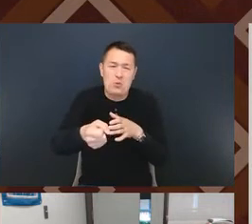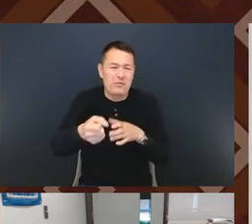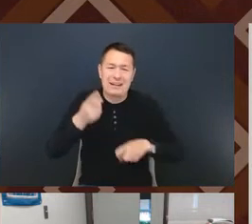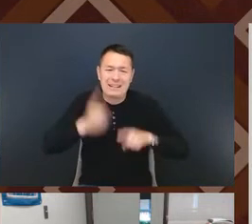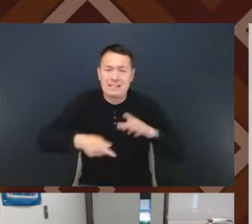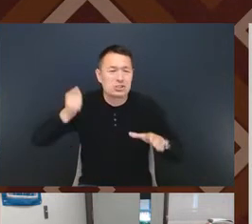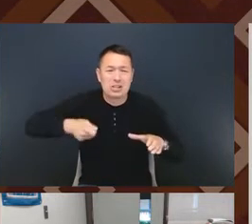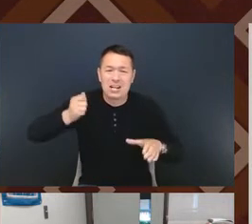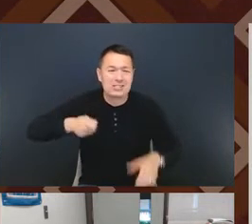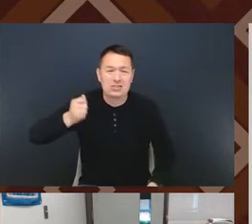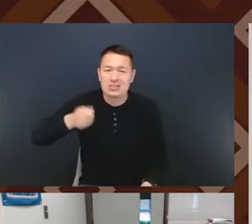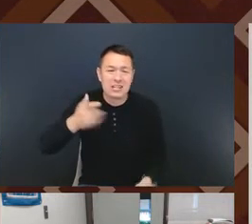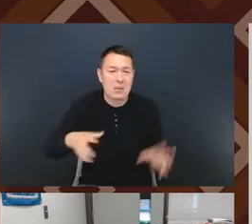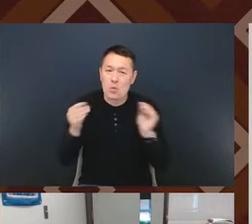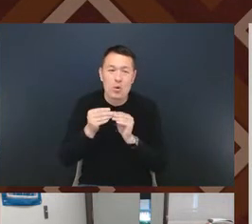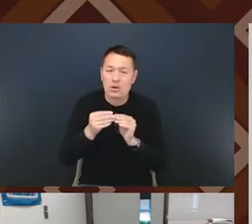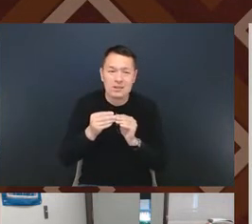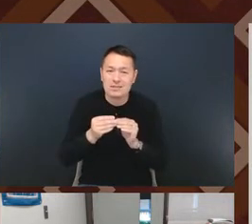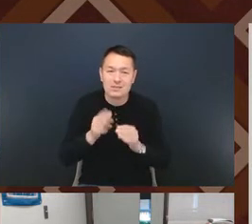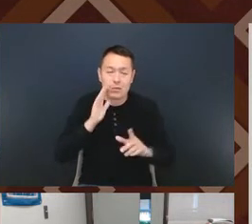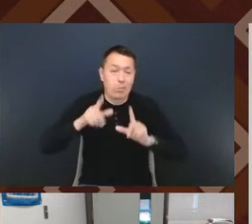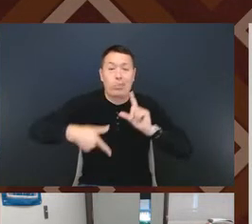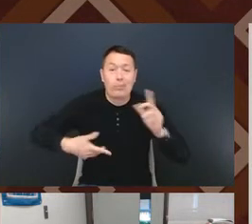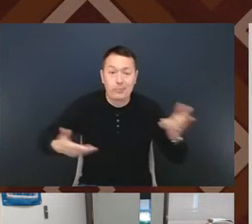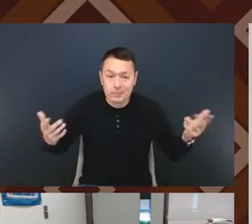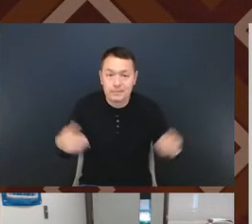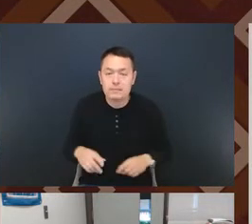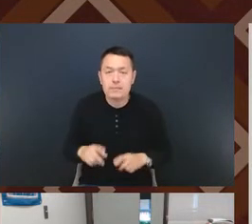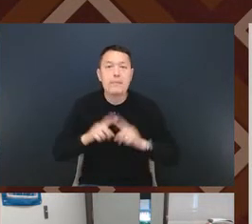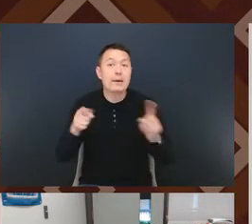I wouldn't be a judge anymore. But I tell students, hey,